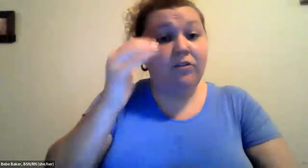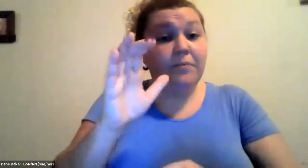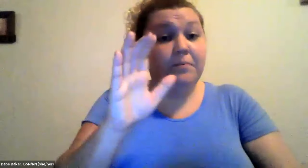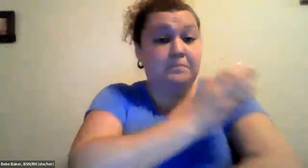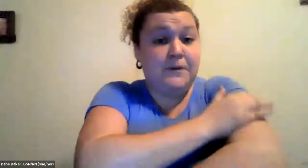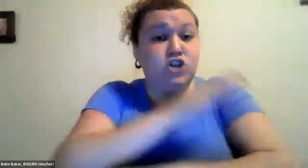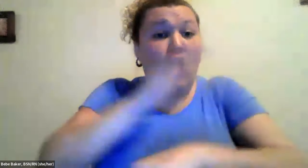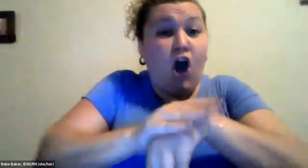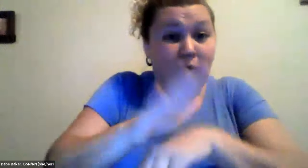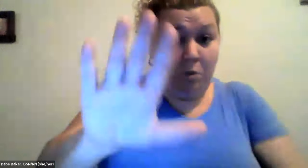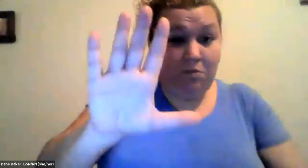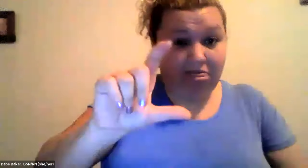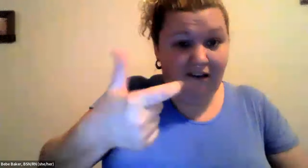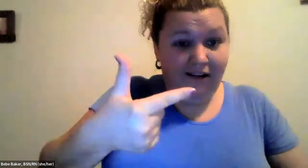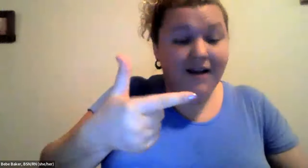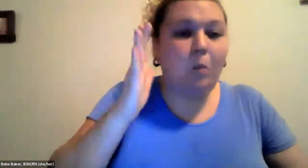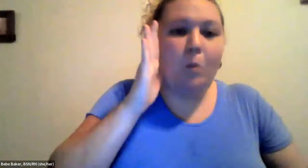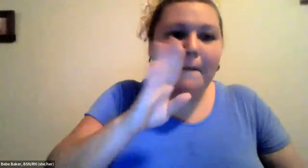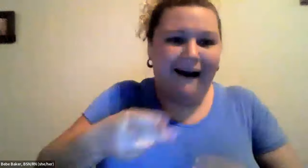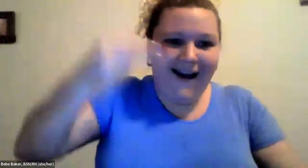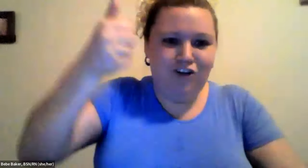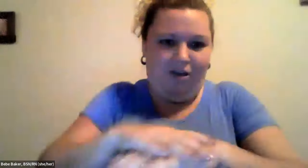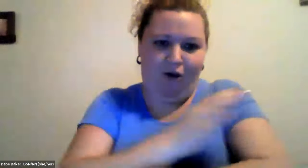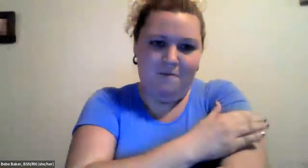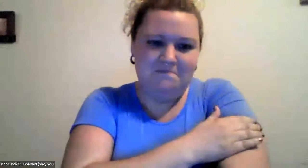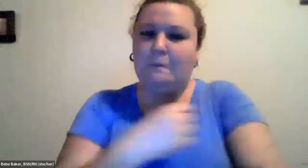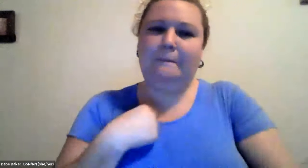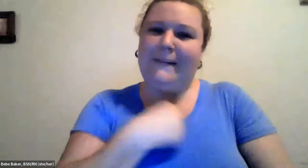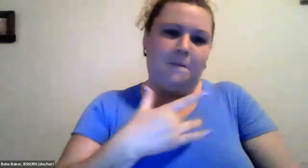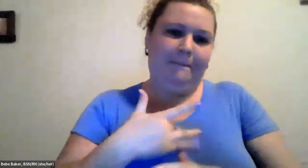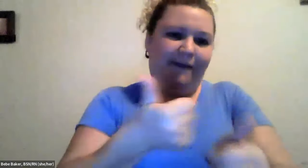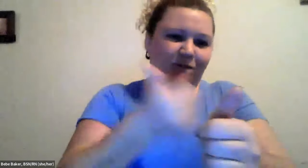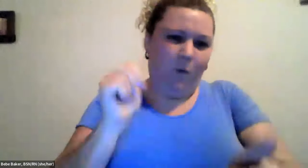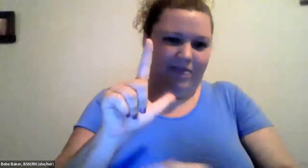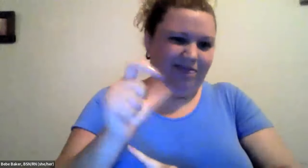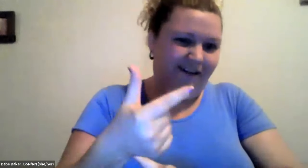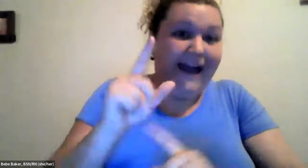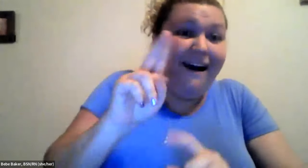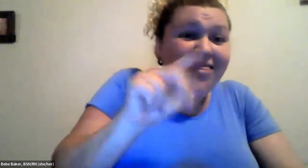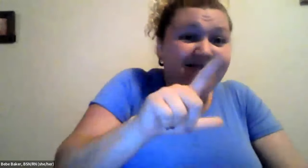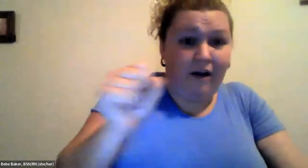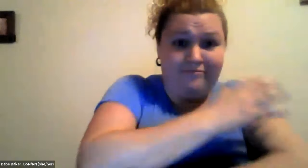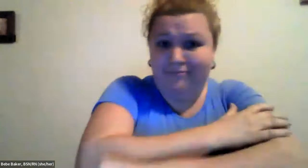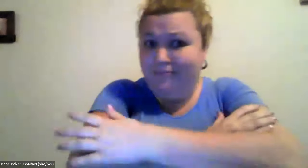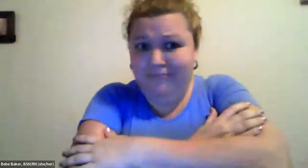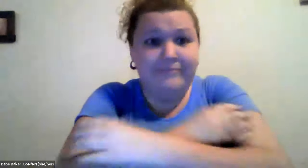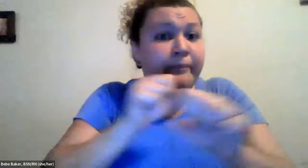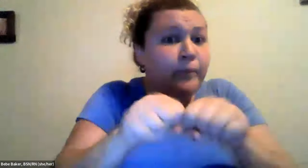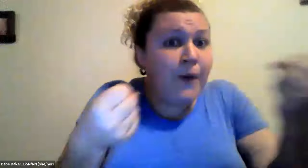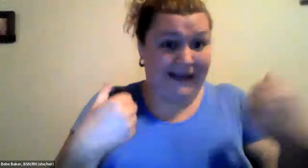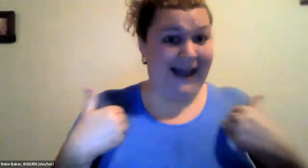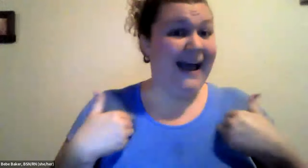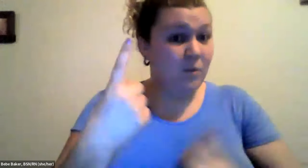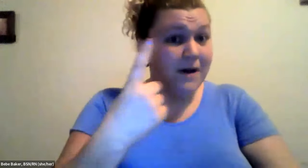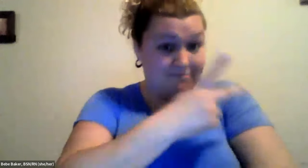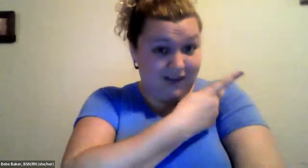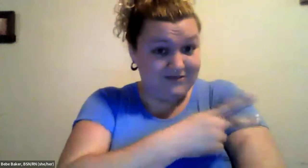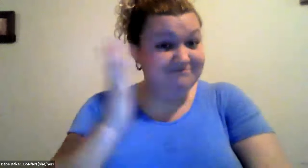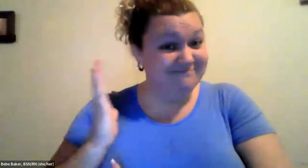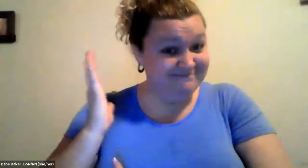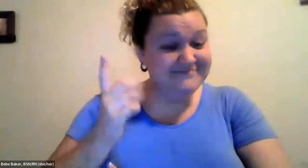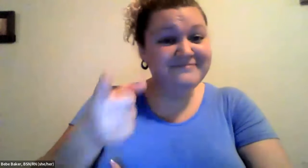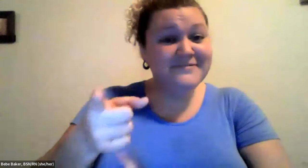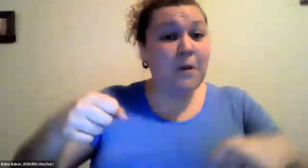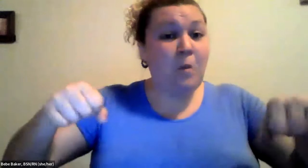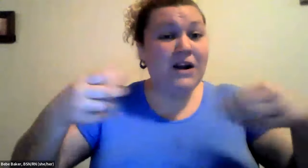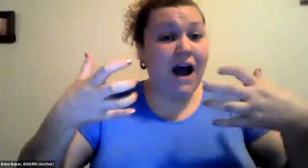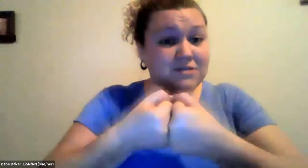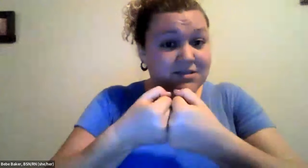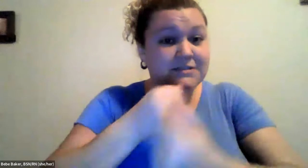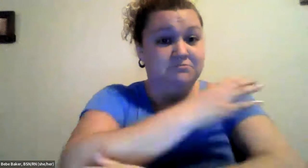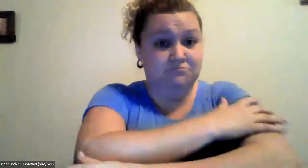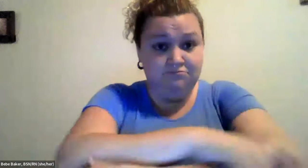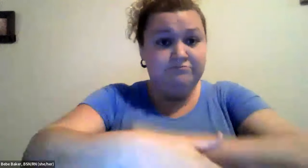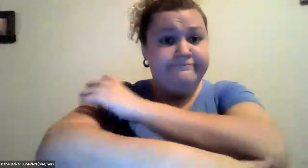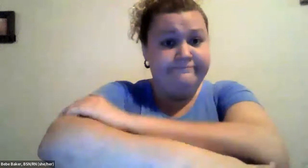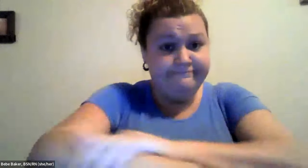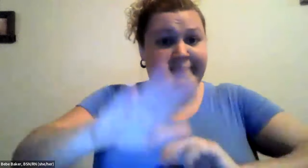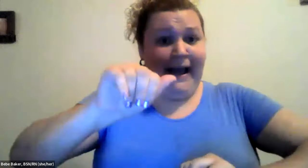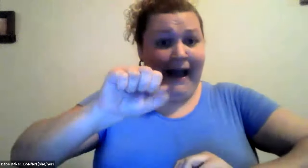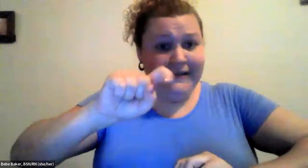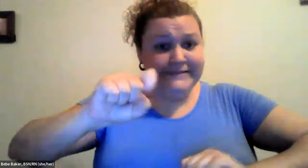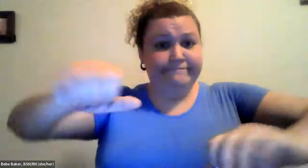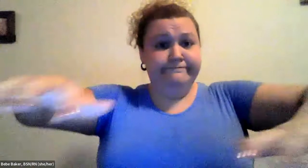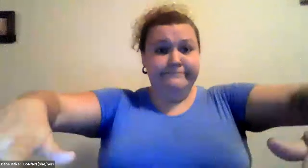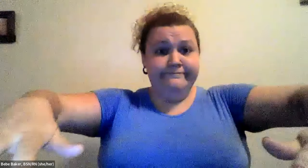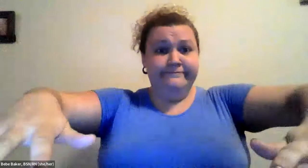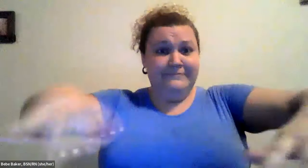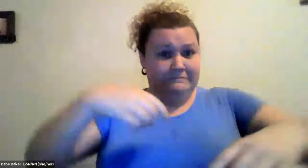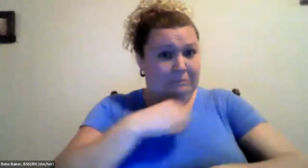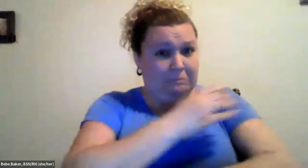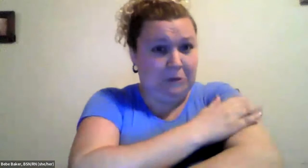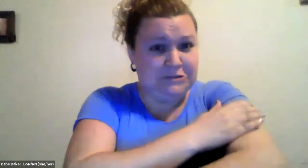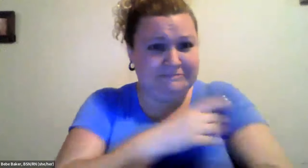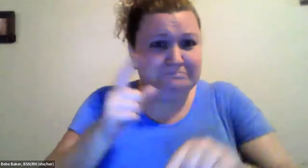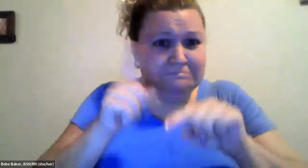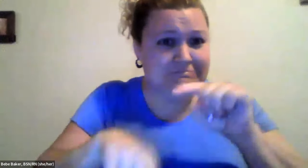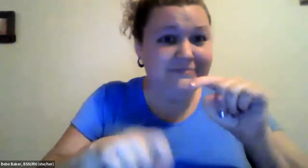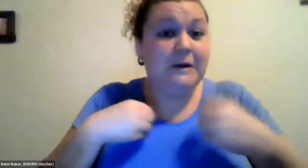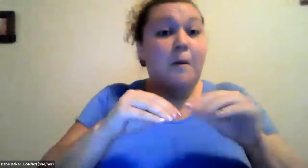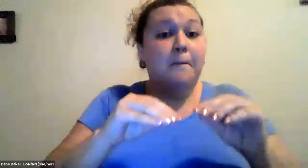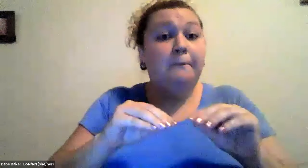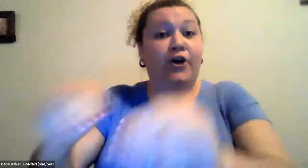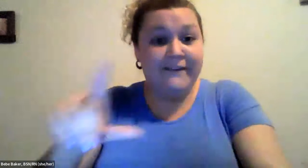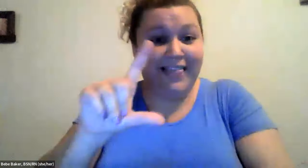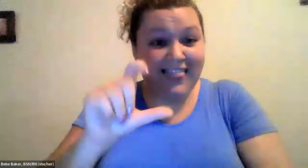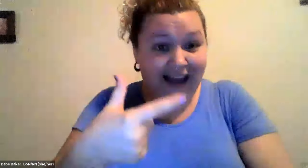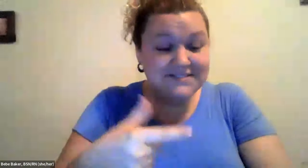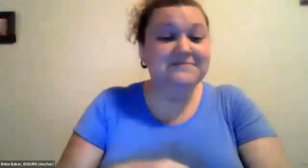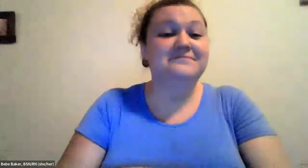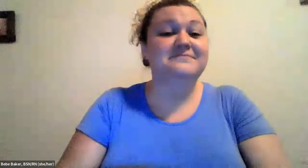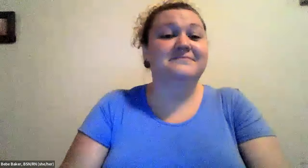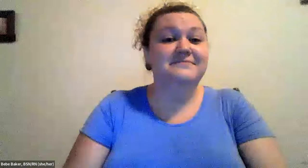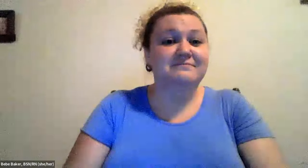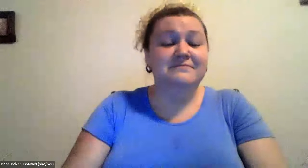Cristine Saunders: So, the fact is, if your blood pressure is on your leg, it will be higher than it is on your arm, so we avoid taking out in the leg, so I had a patient before, who was in a motorcycle accident and it had cast on both arms, so I couldn't do a blood pressure there, so I put it on his leg.